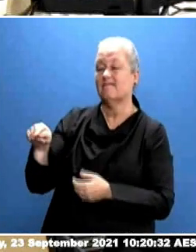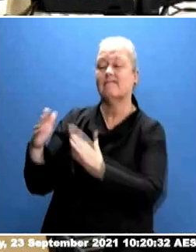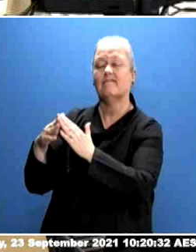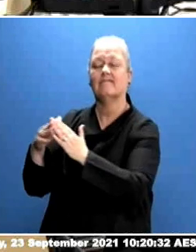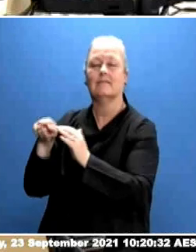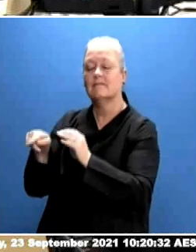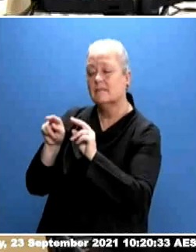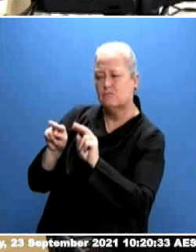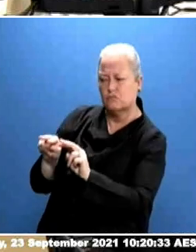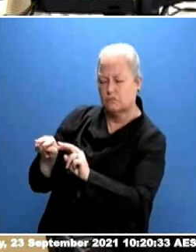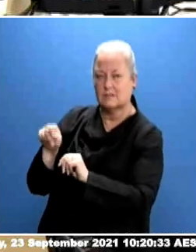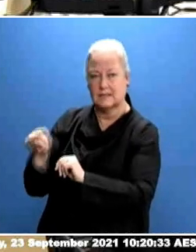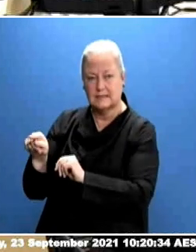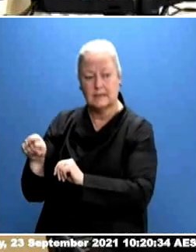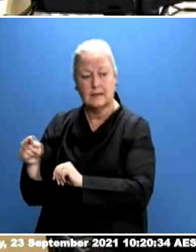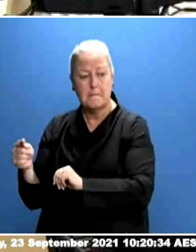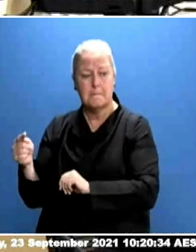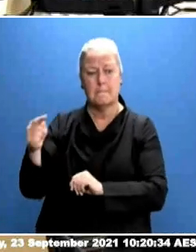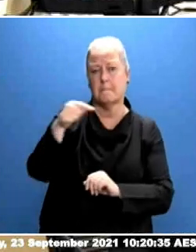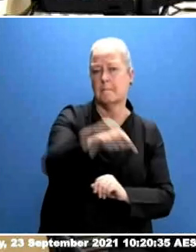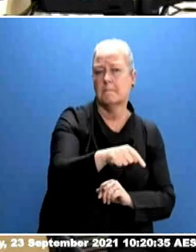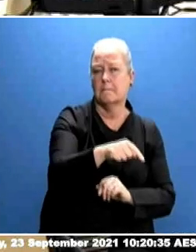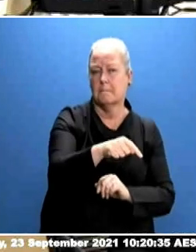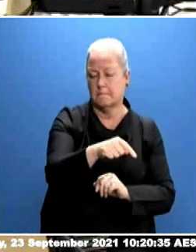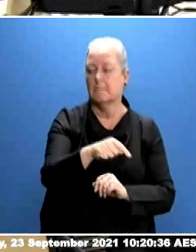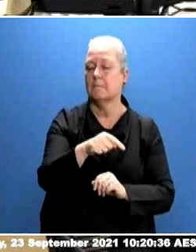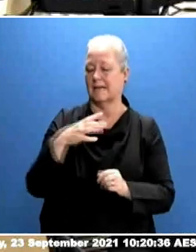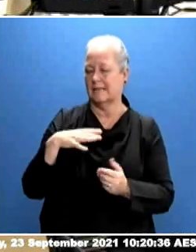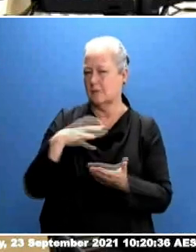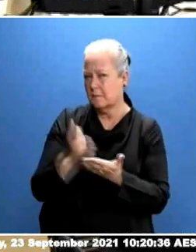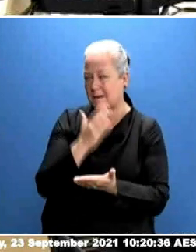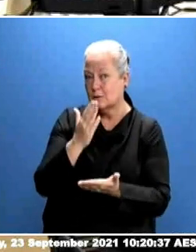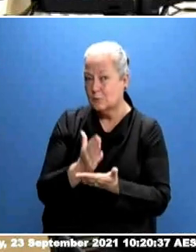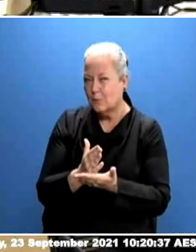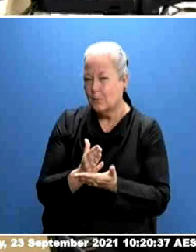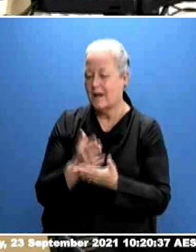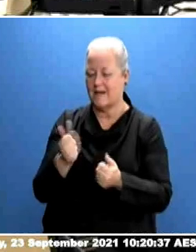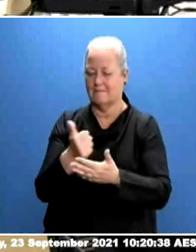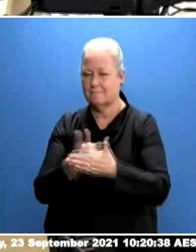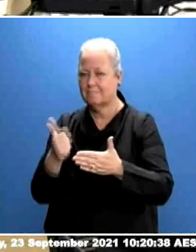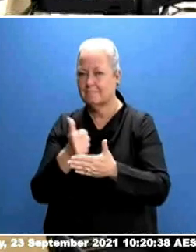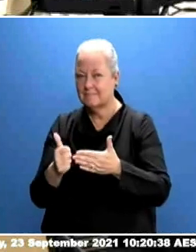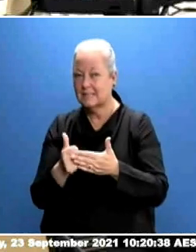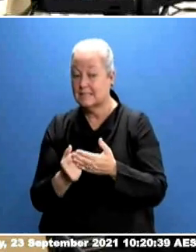that there needs to be a continuity of supports and care to meet